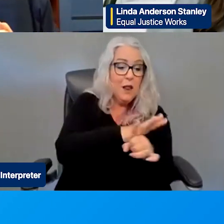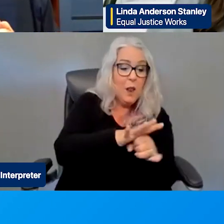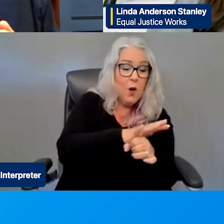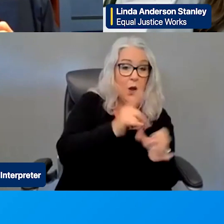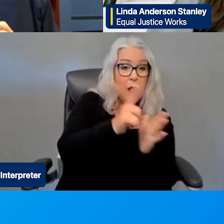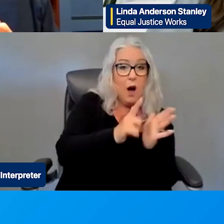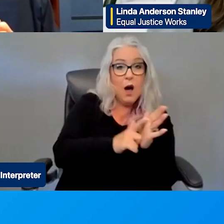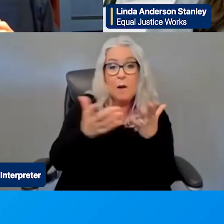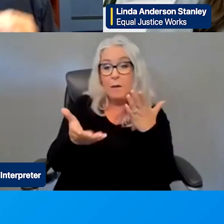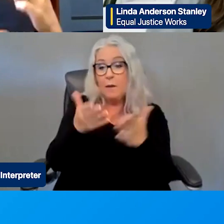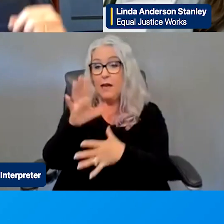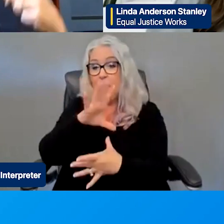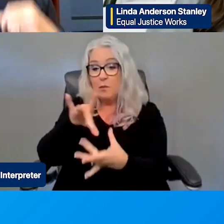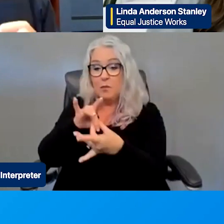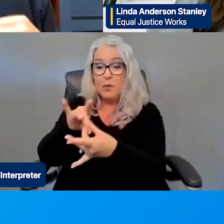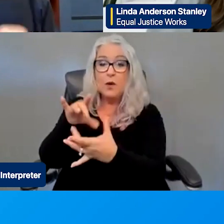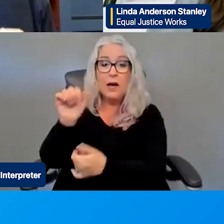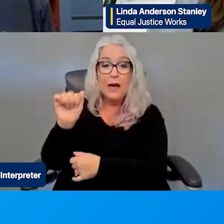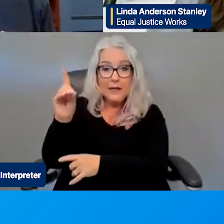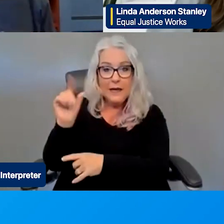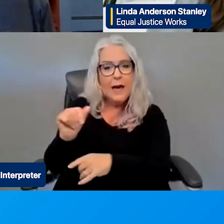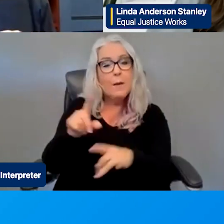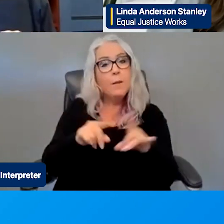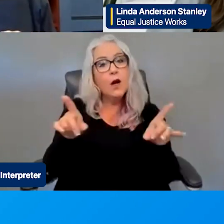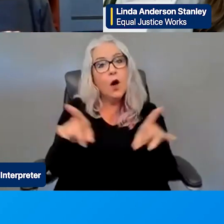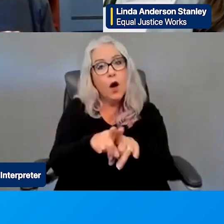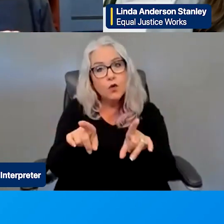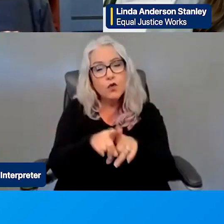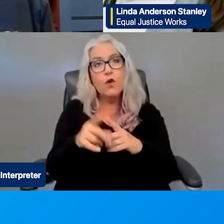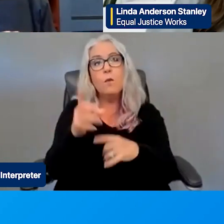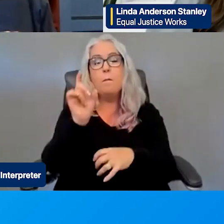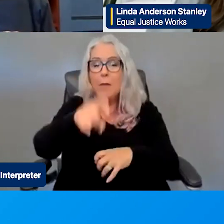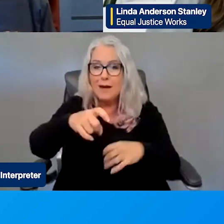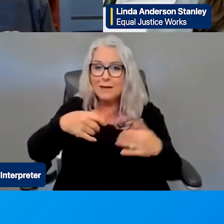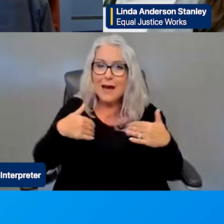But there also has to be a ground swell. There has to be, you know, a